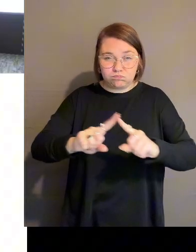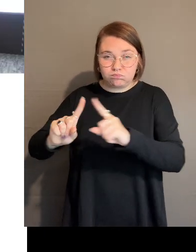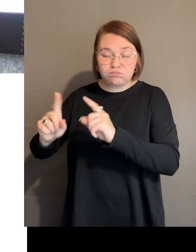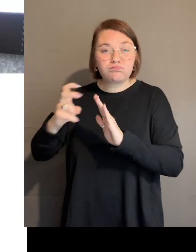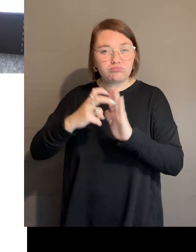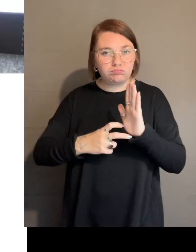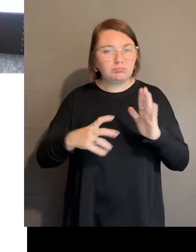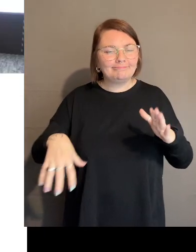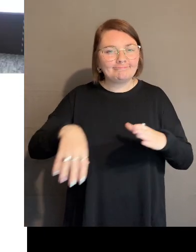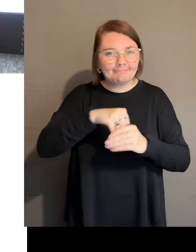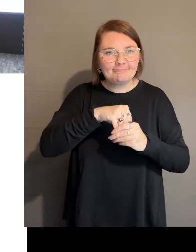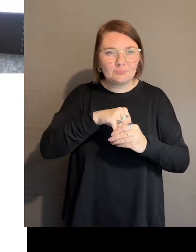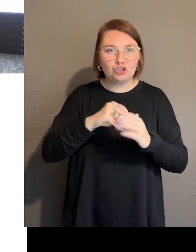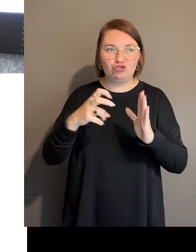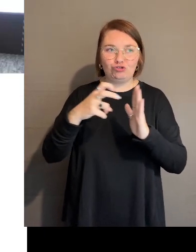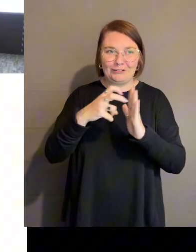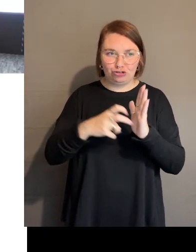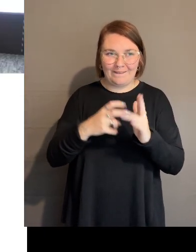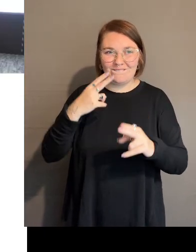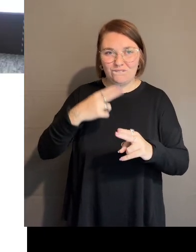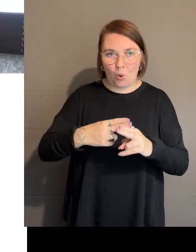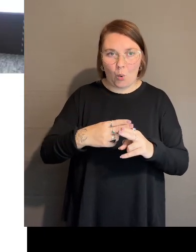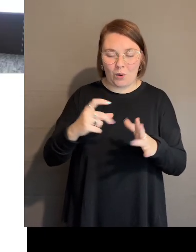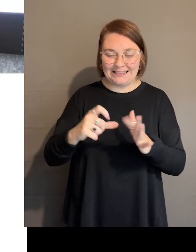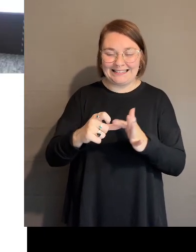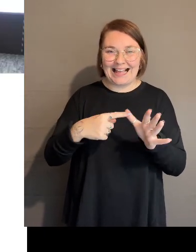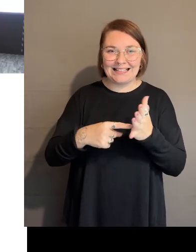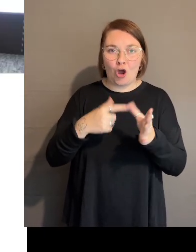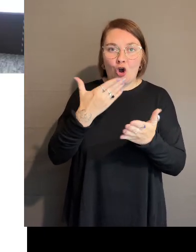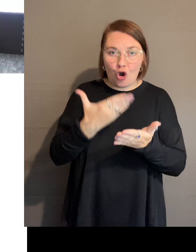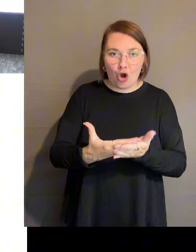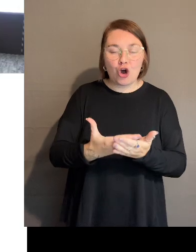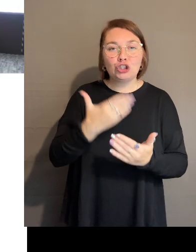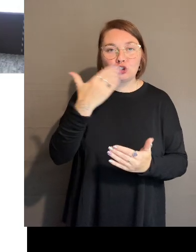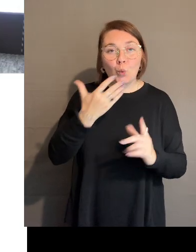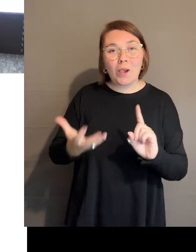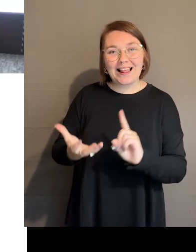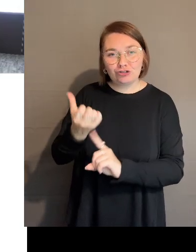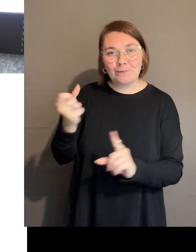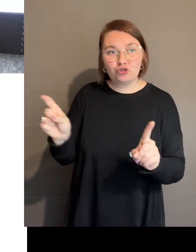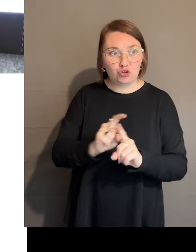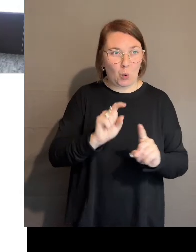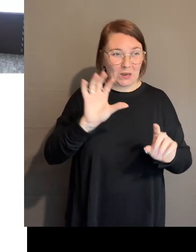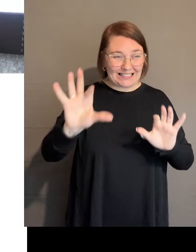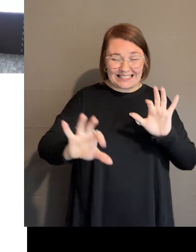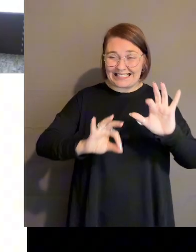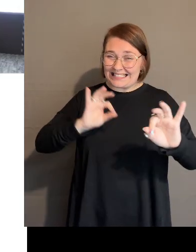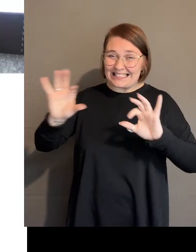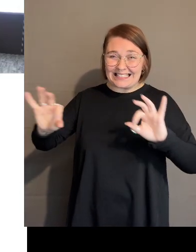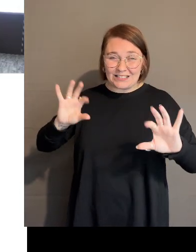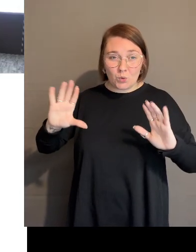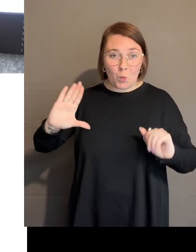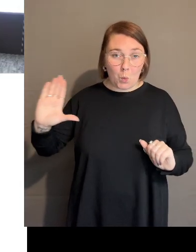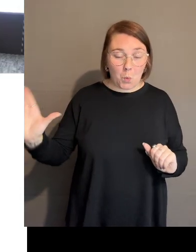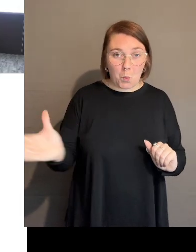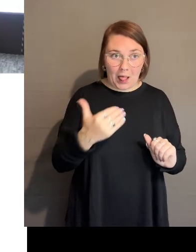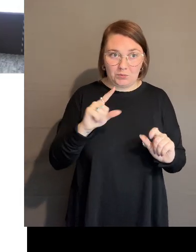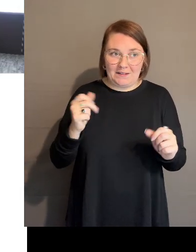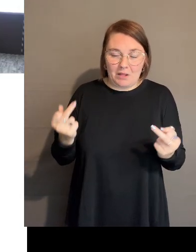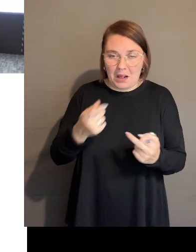Including, the registries for data on, school achievements. Is available.